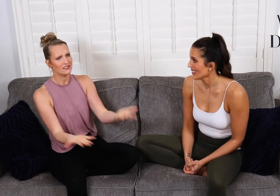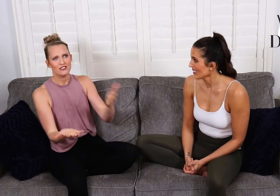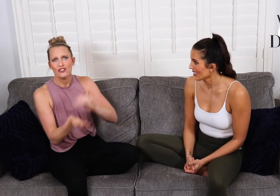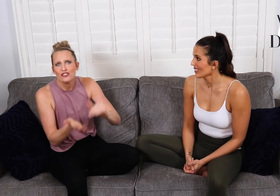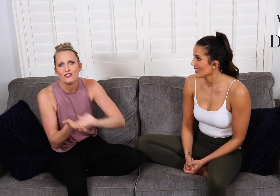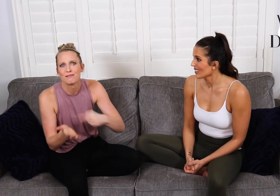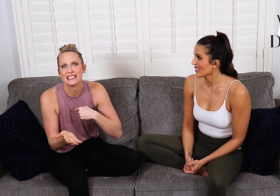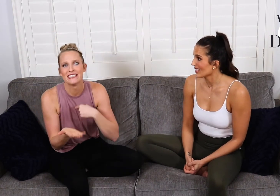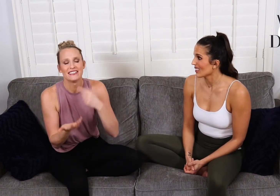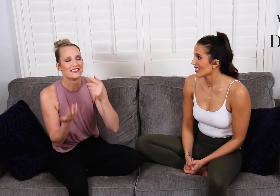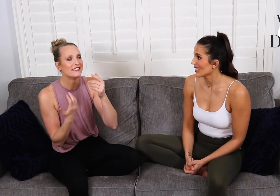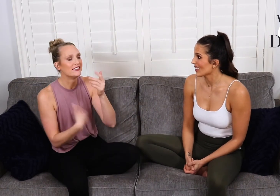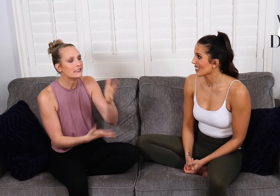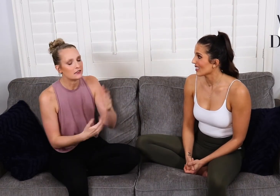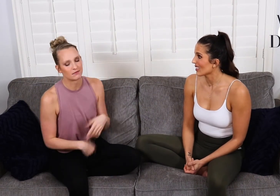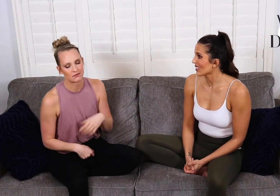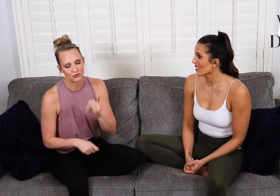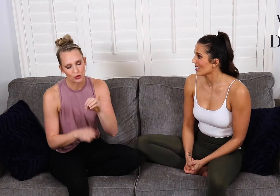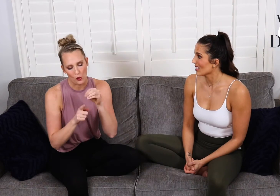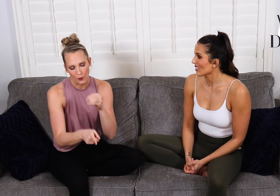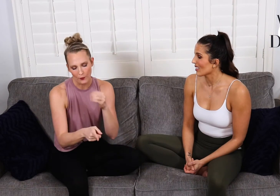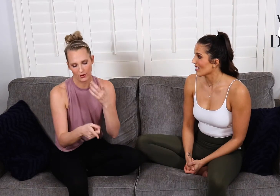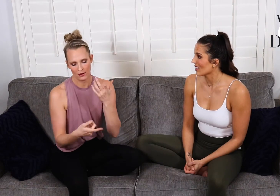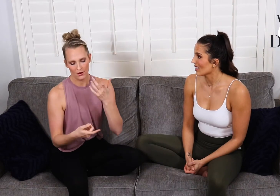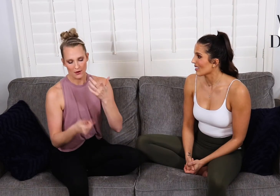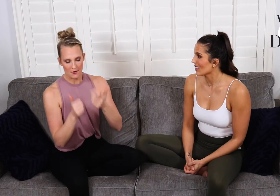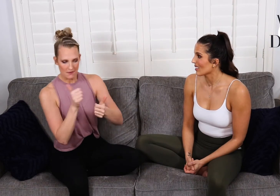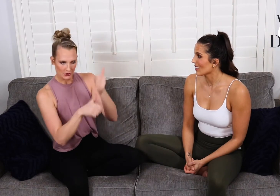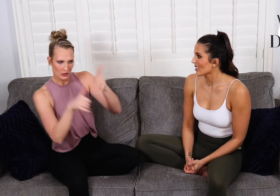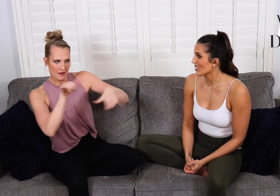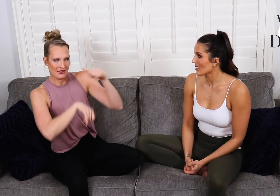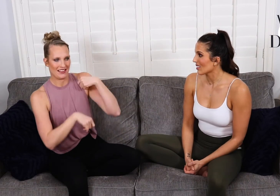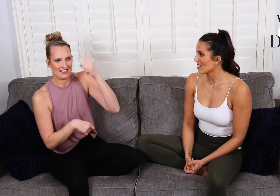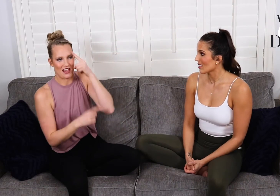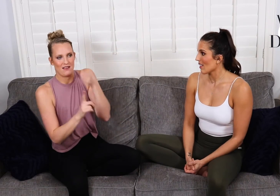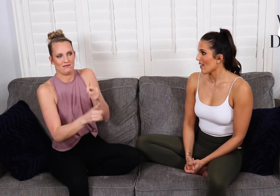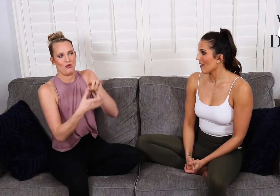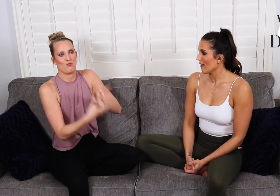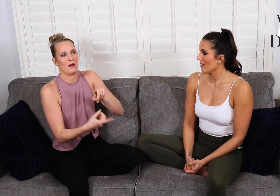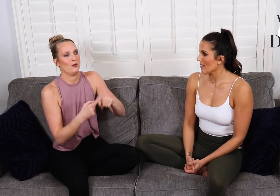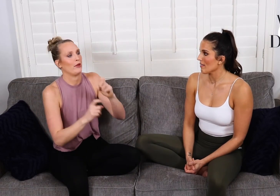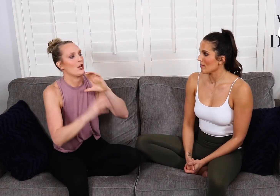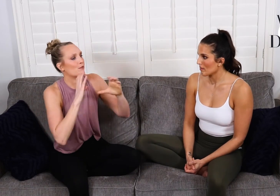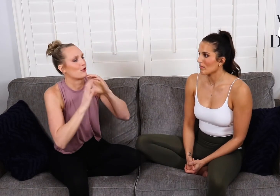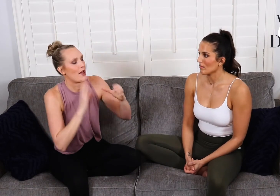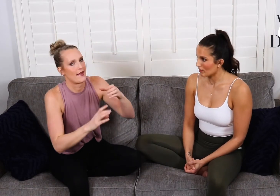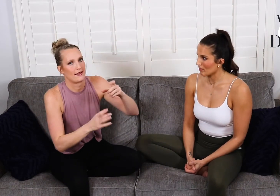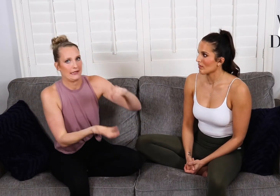So, excuse me, so most of the time I think